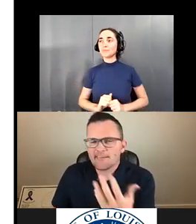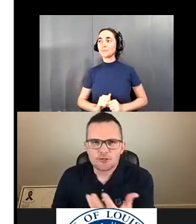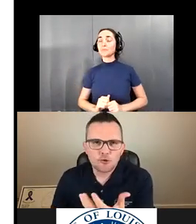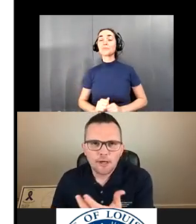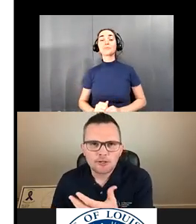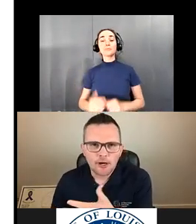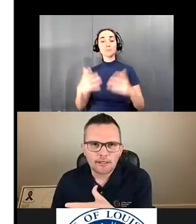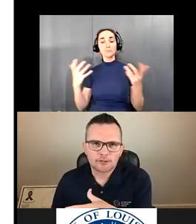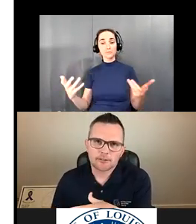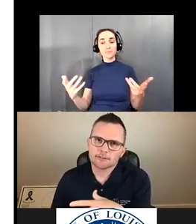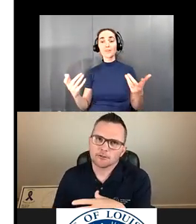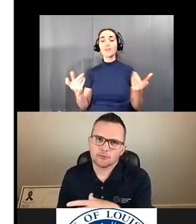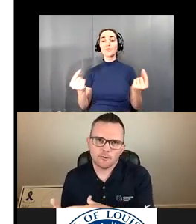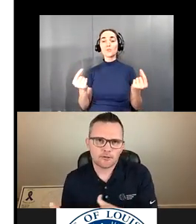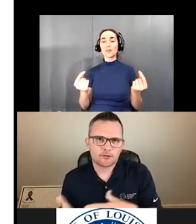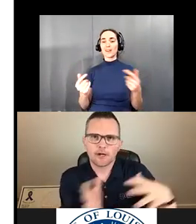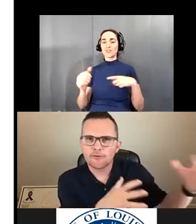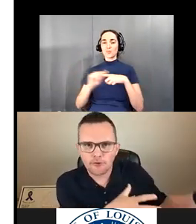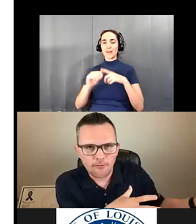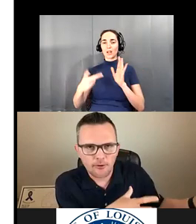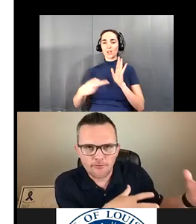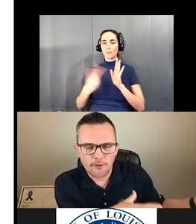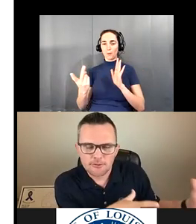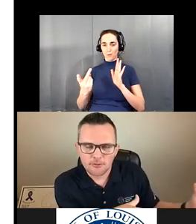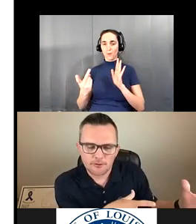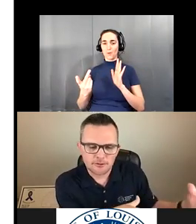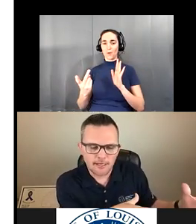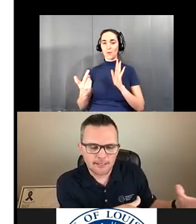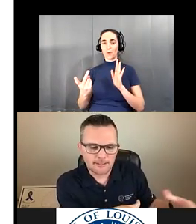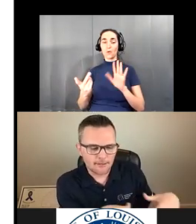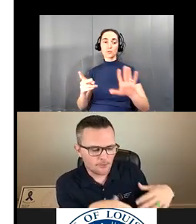a two way training street so we are training for I want everybody to understand that we